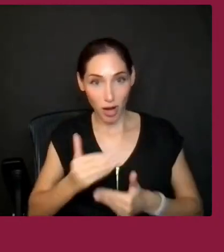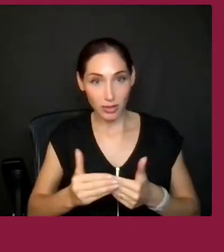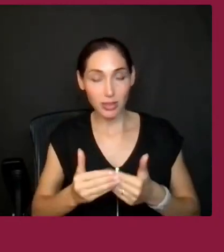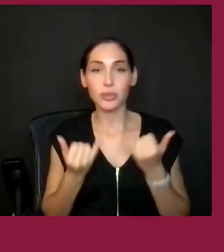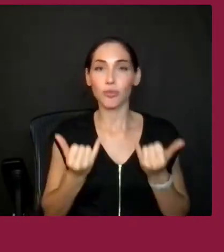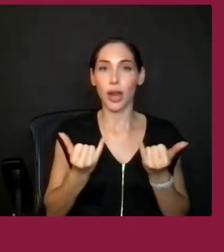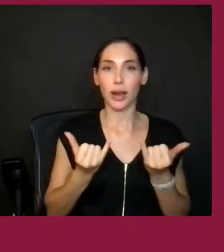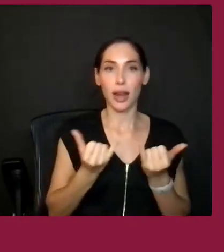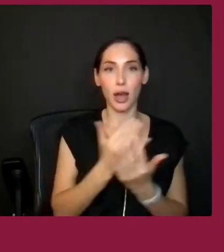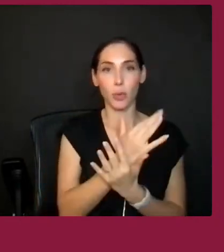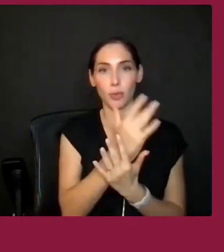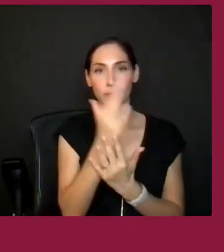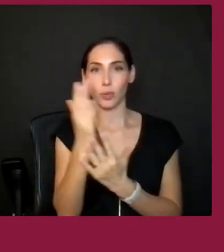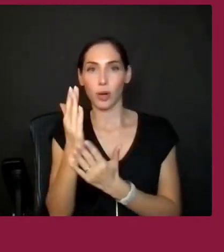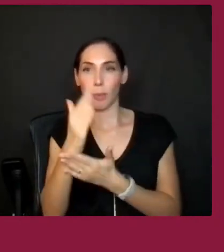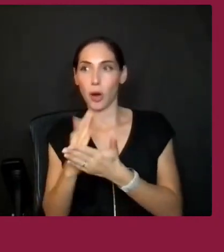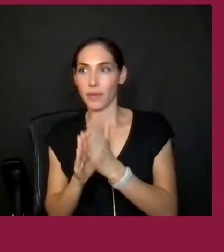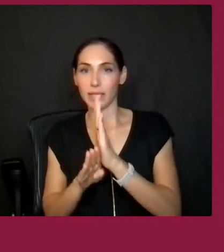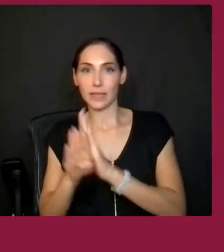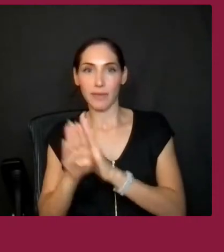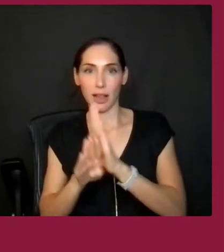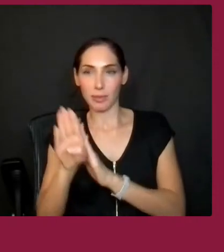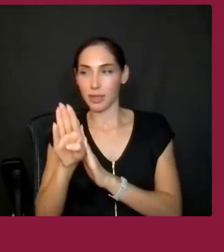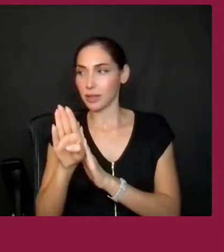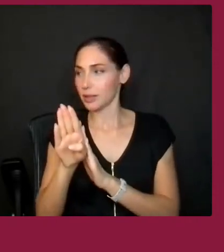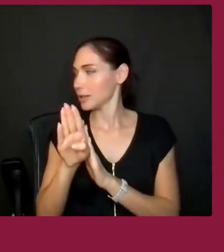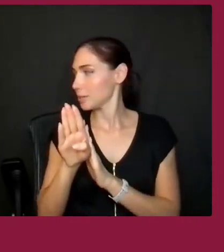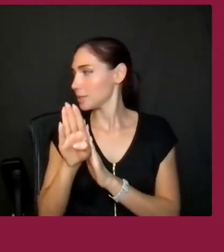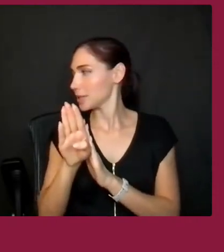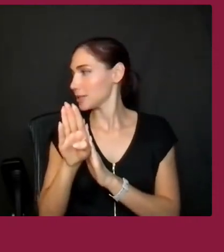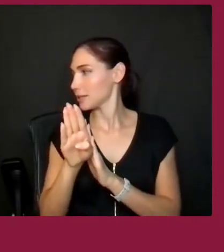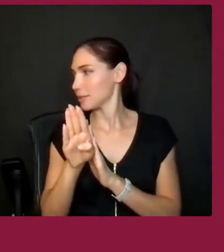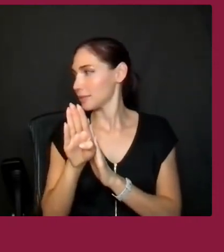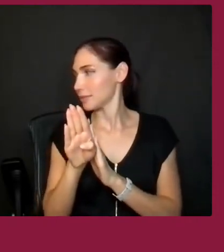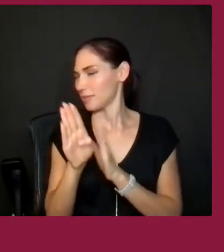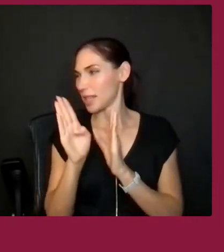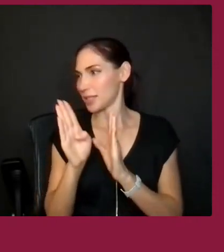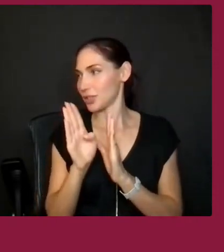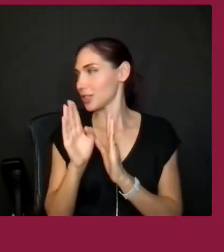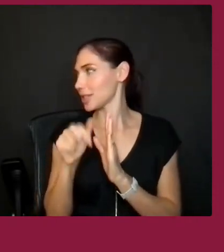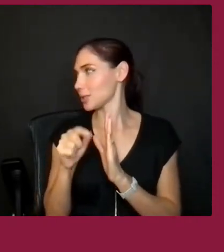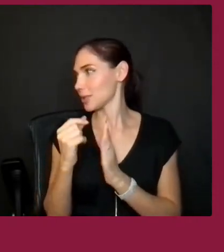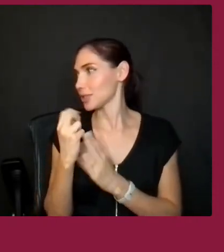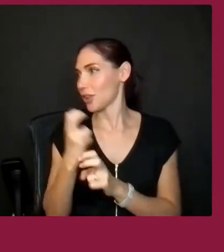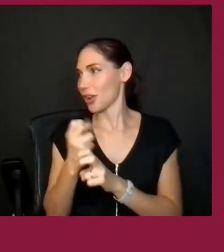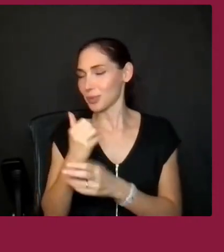of the development of it. So the budget was signed July 1st, but the Department of Finance